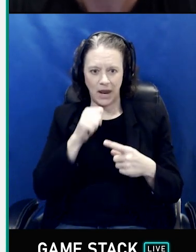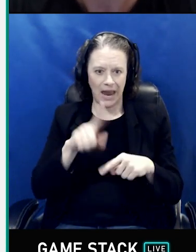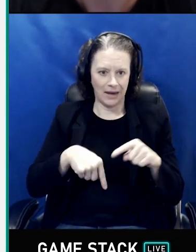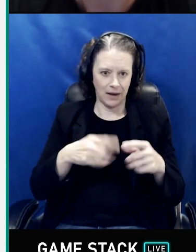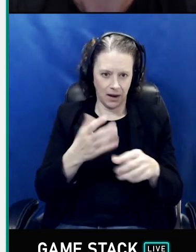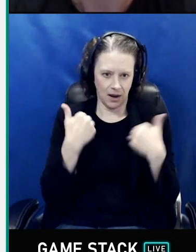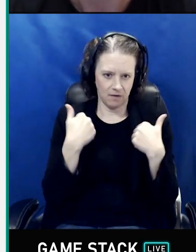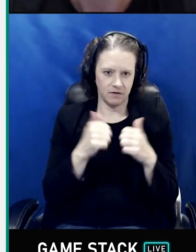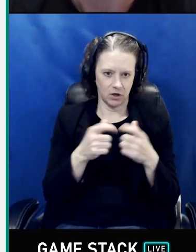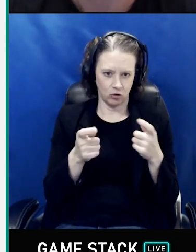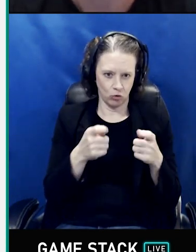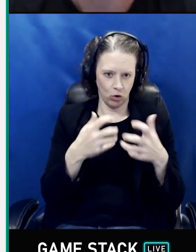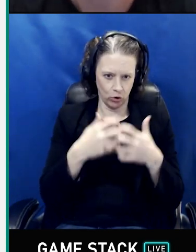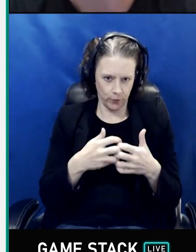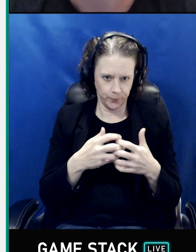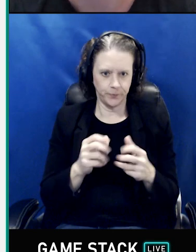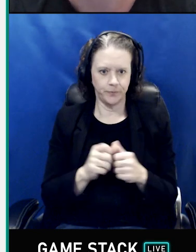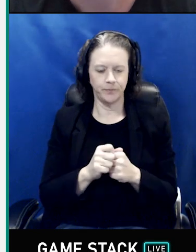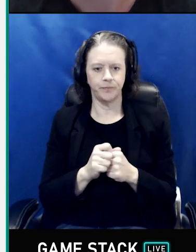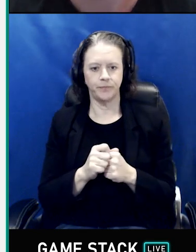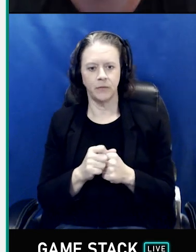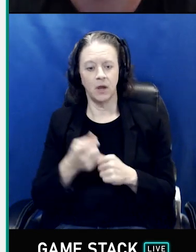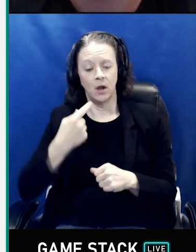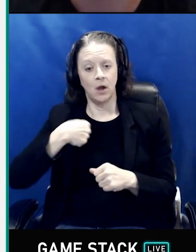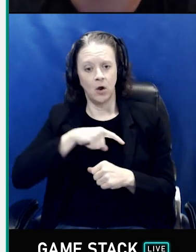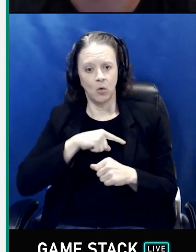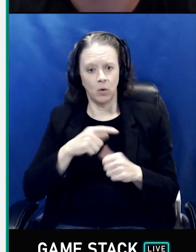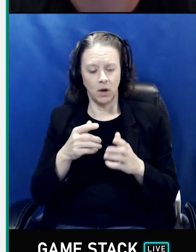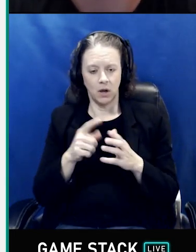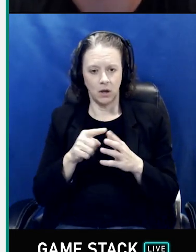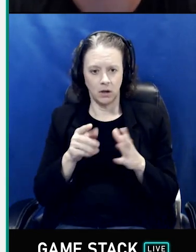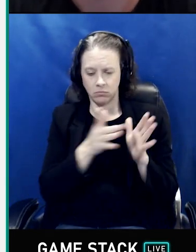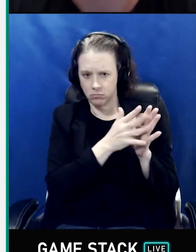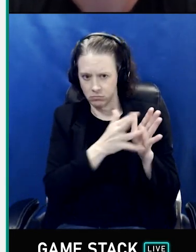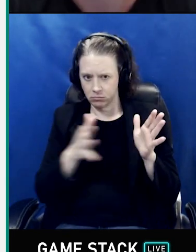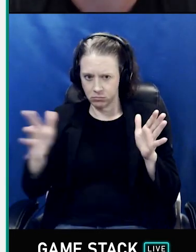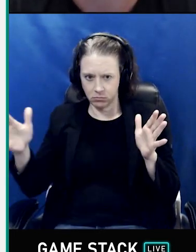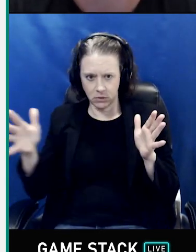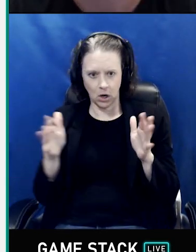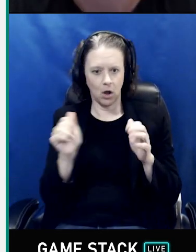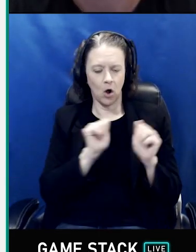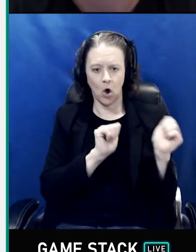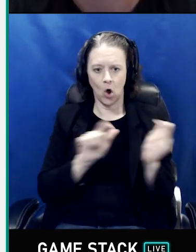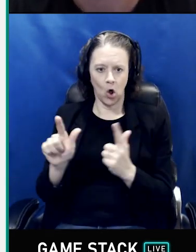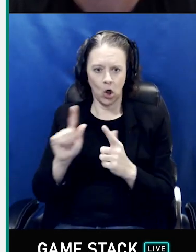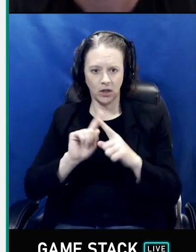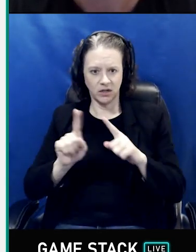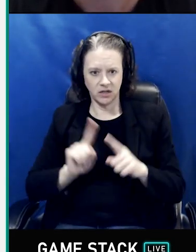After aggregating and aligning across all of our various listening systems for Xbox Game Streaming,